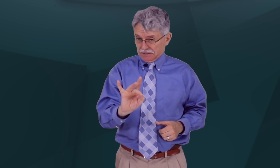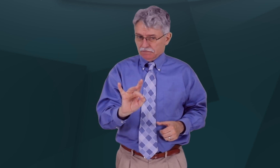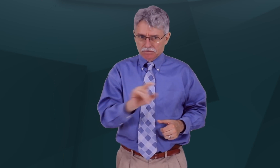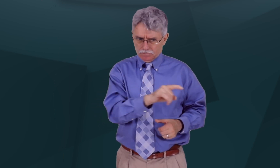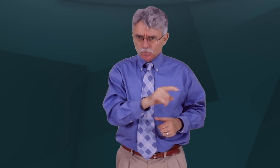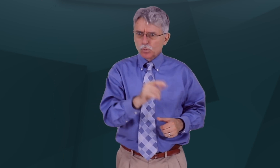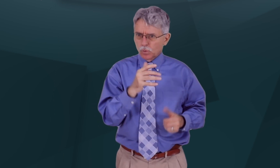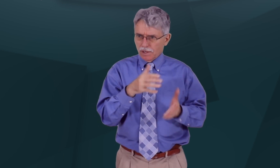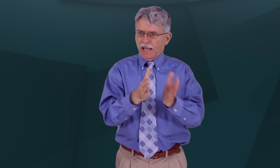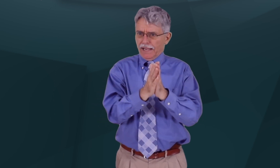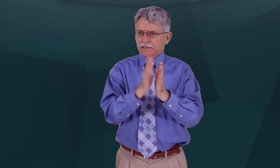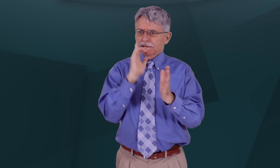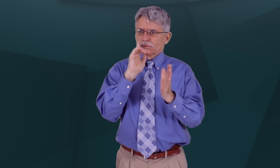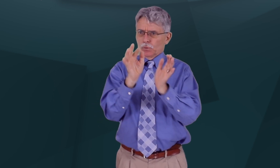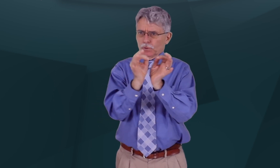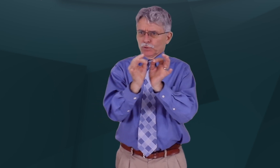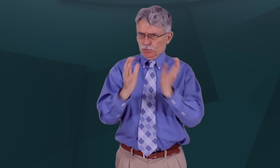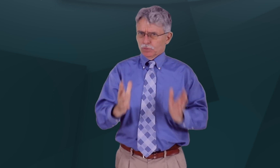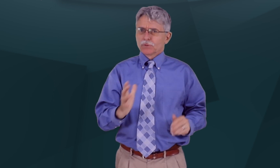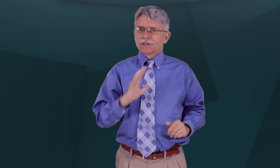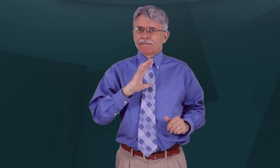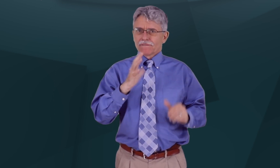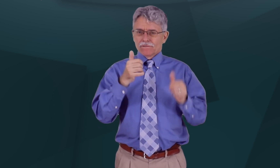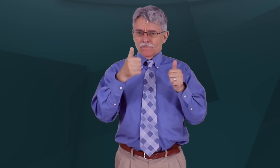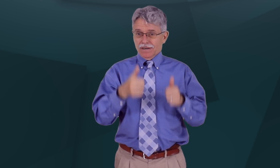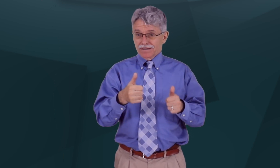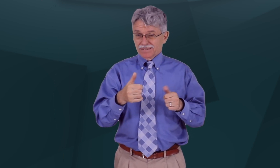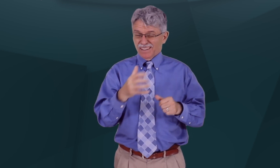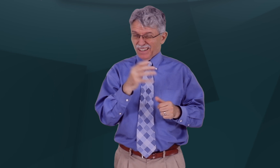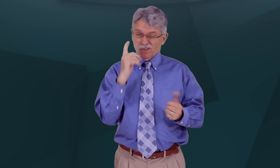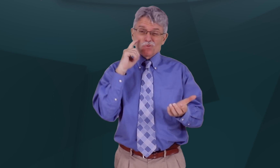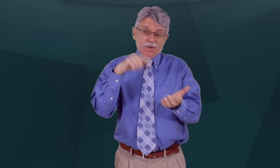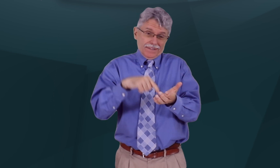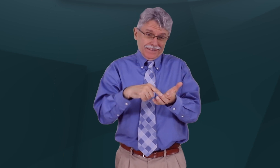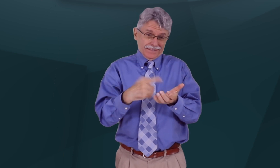Even if they're eight, they can ask for an interpreter, and that's just fine.